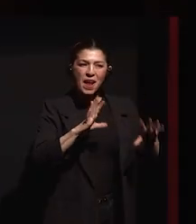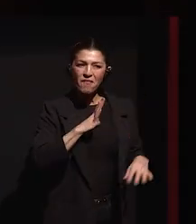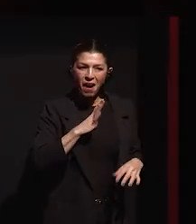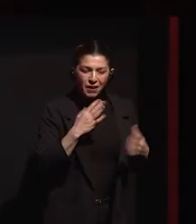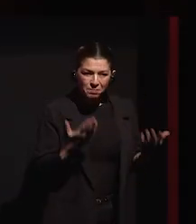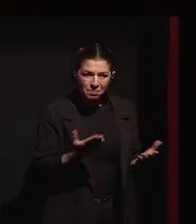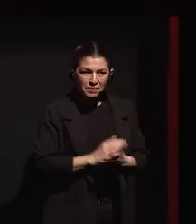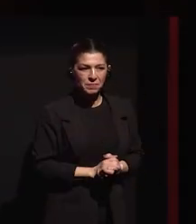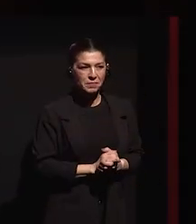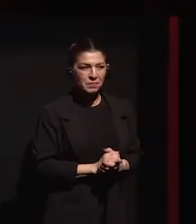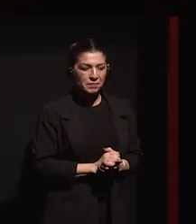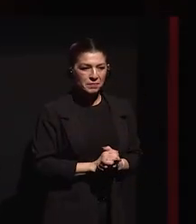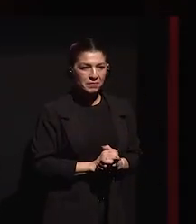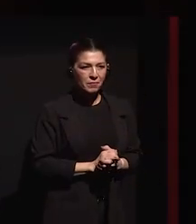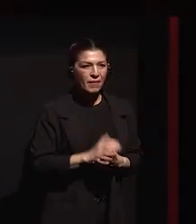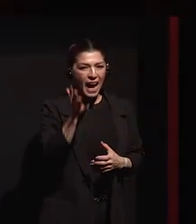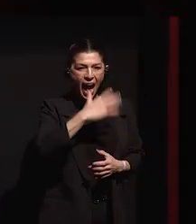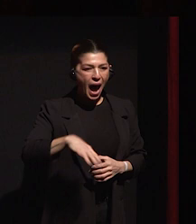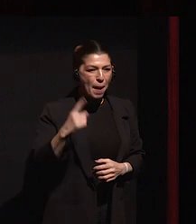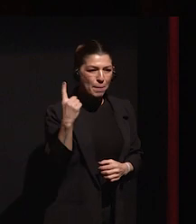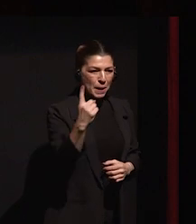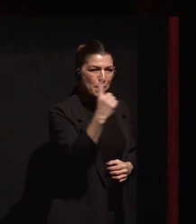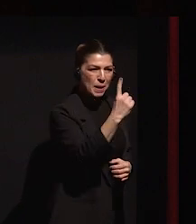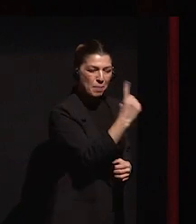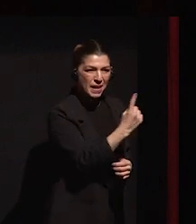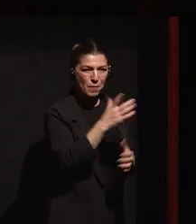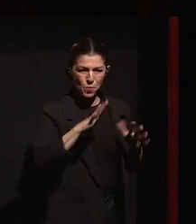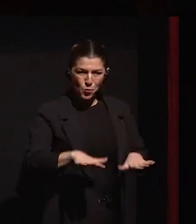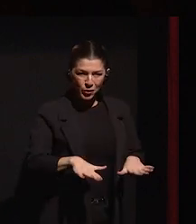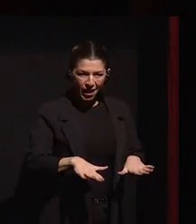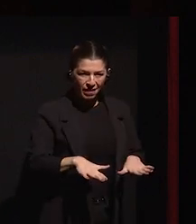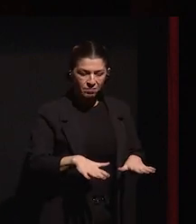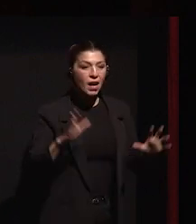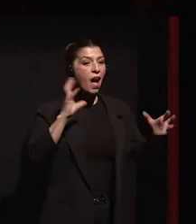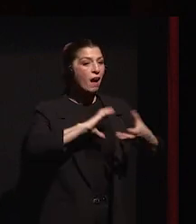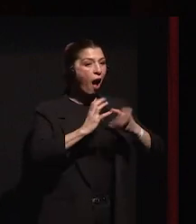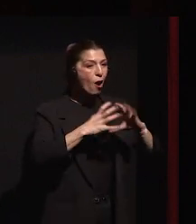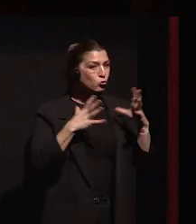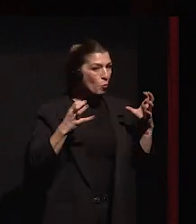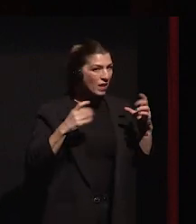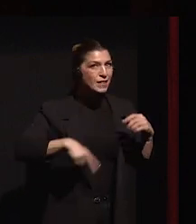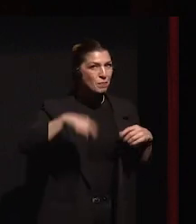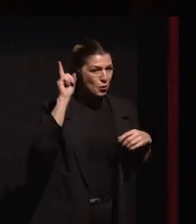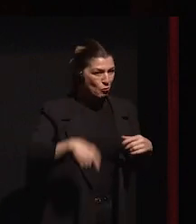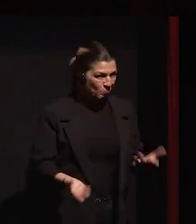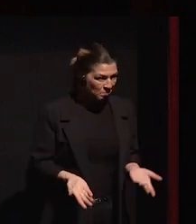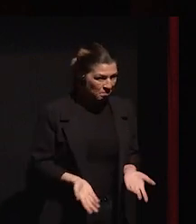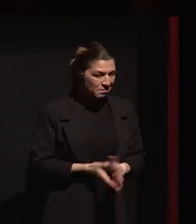Every single one of us is here on a snowy Saturday morning because you want to have a different world.